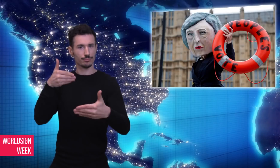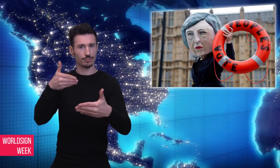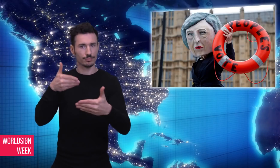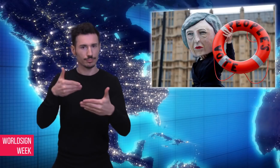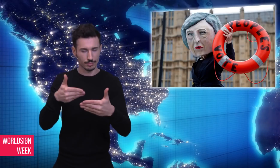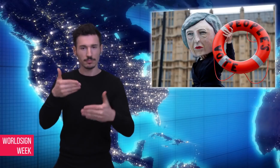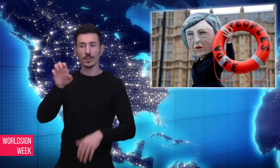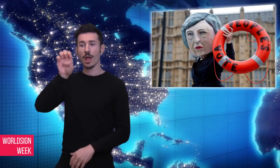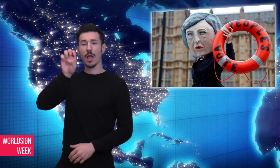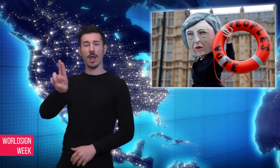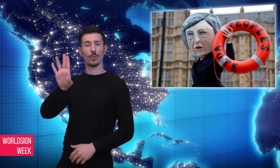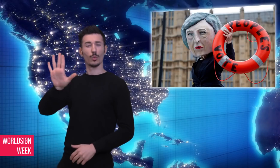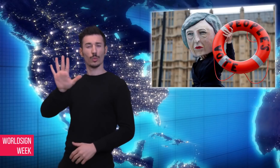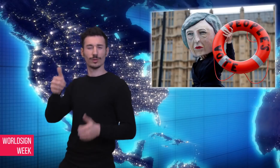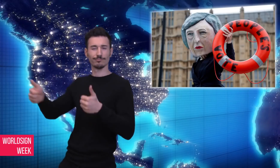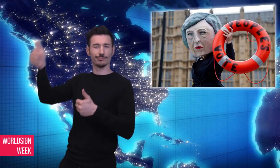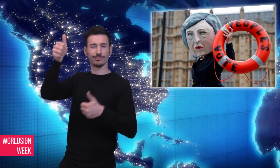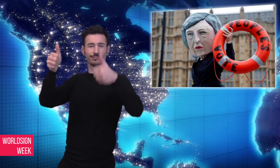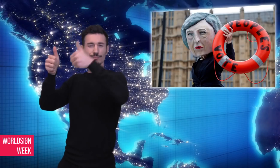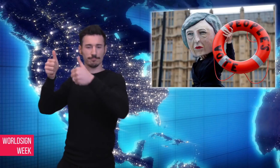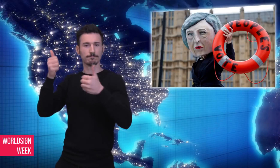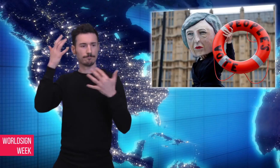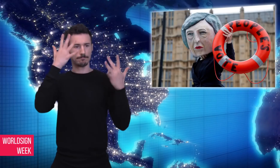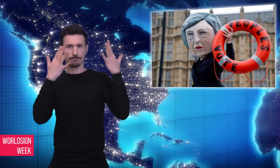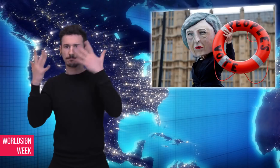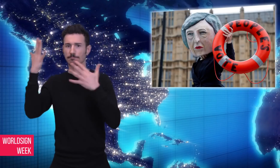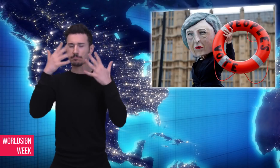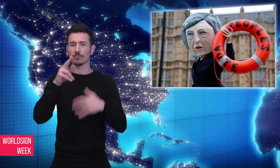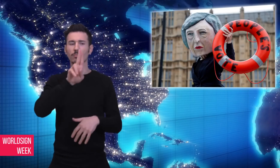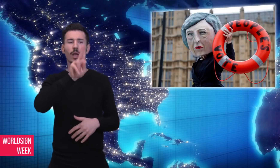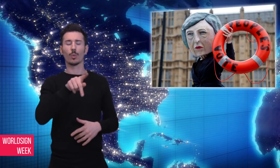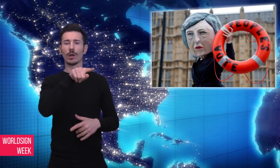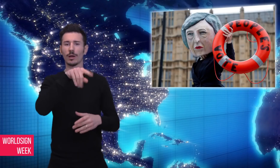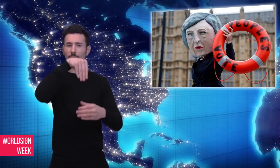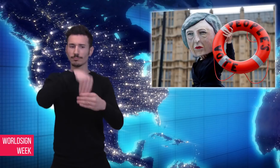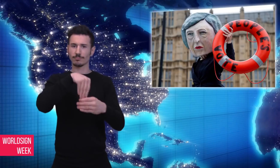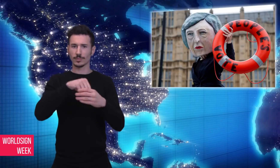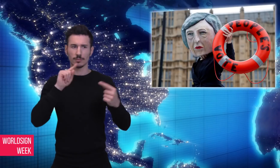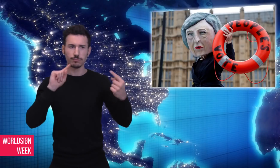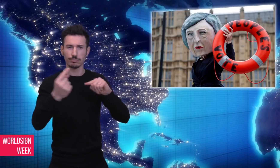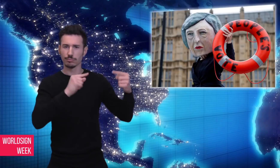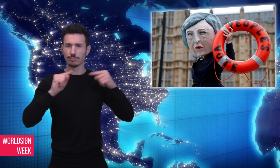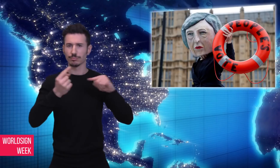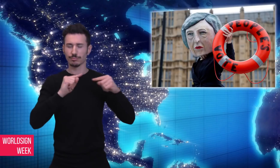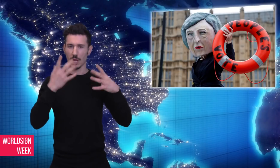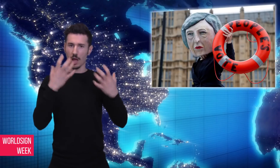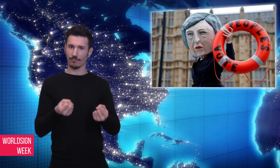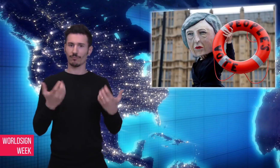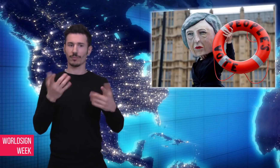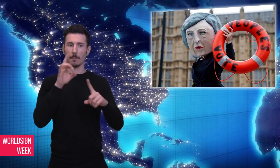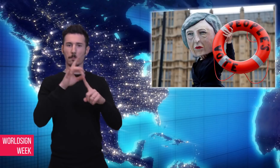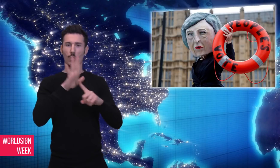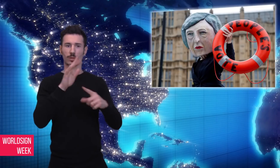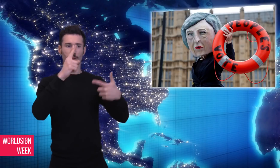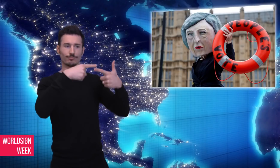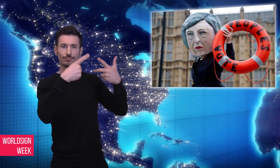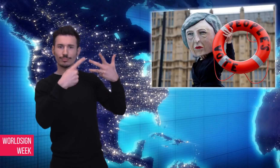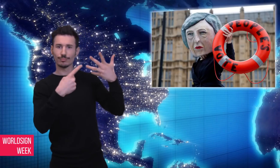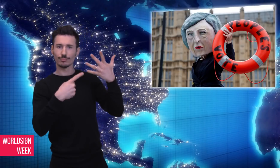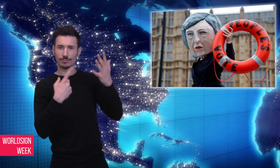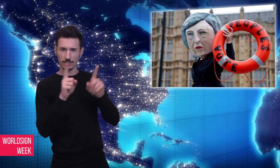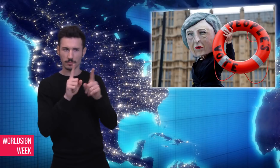EU officials are concerned about major issues that could arise if